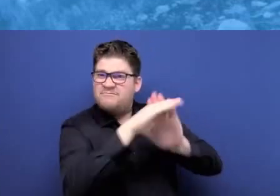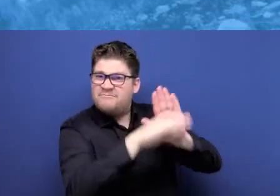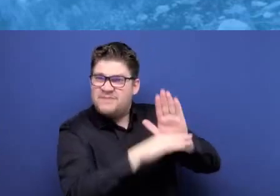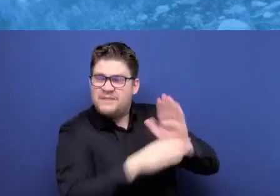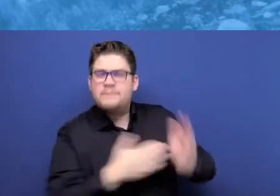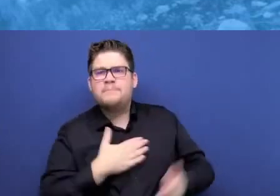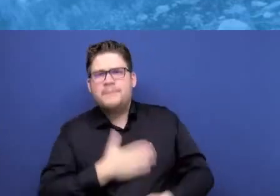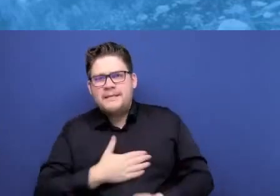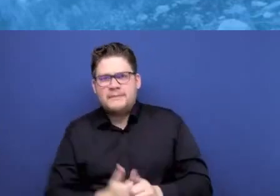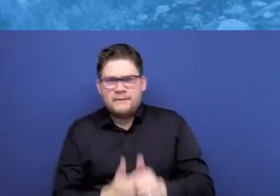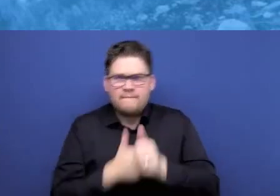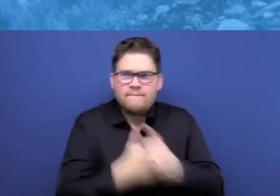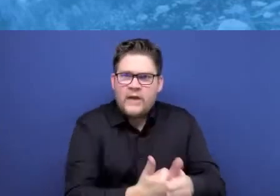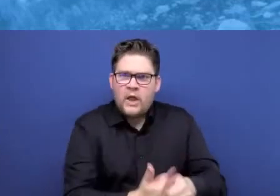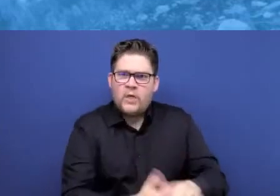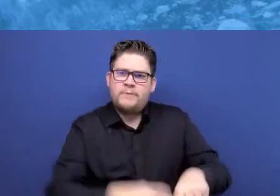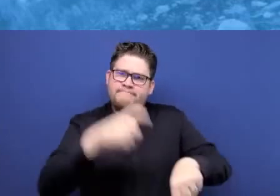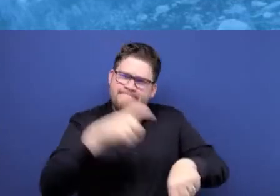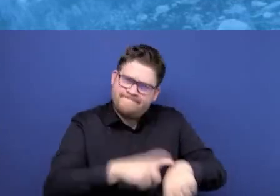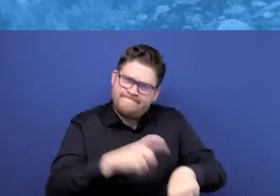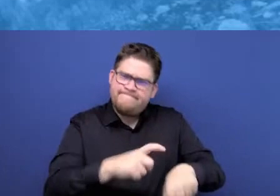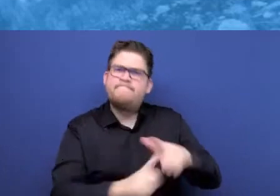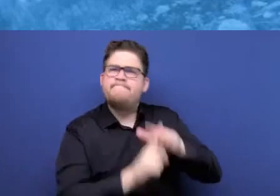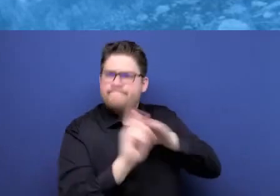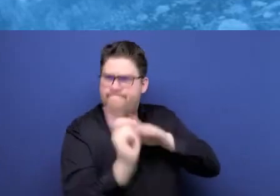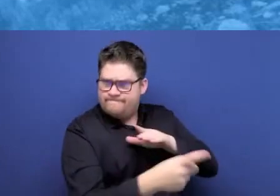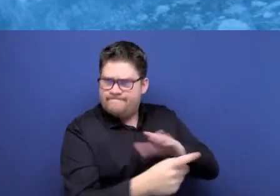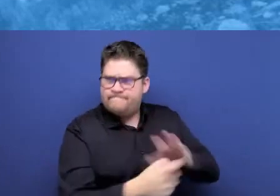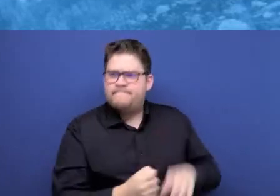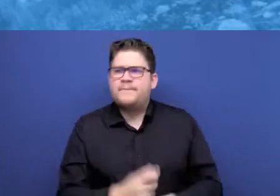that we keep everyone safe through all this fire season. I'm going to start there and